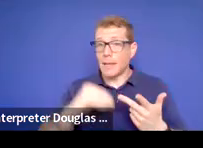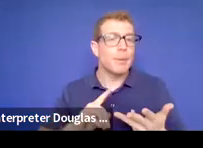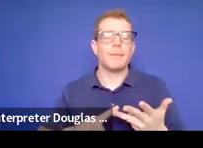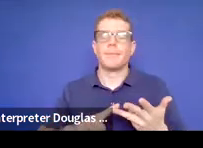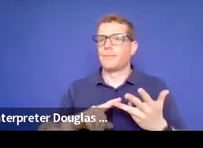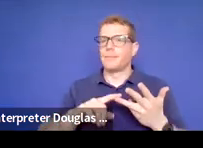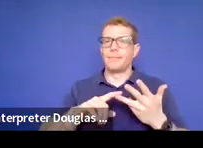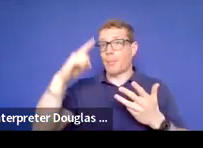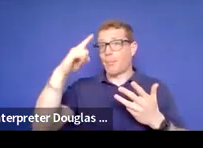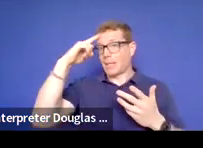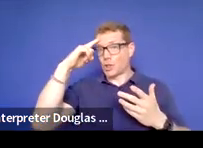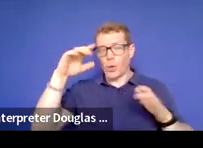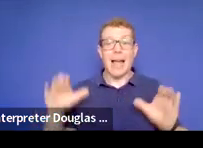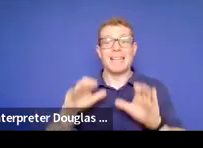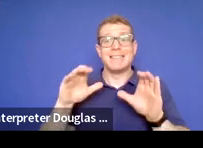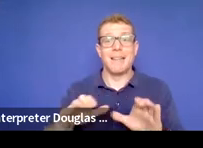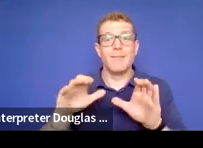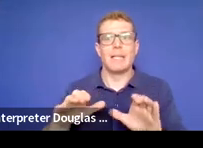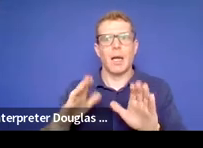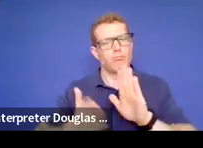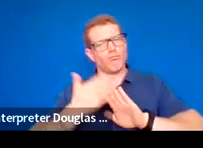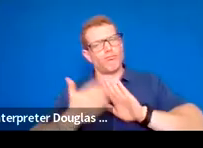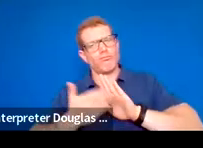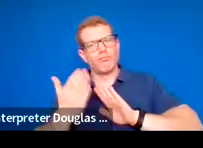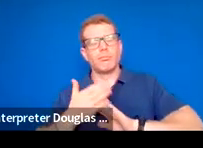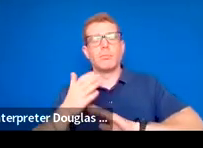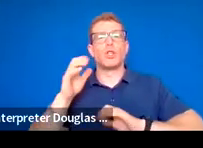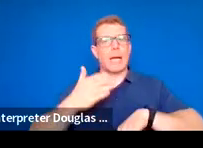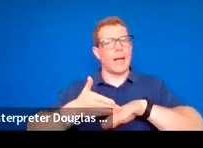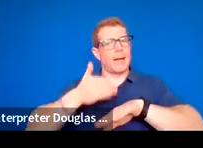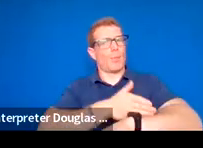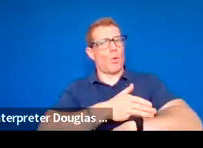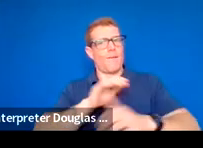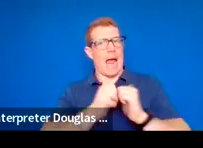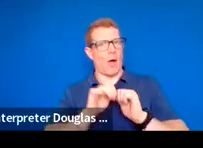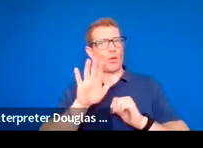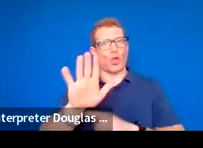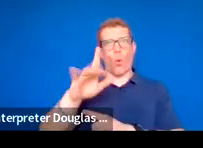That you may be able to really do some improvement on how that brain connects.